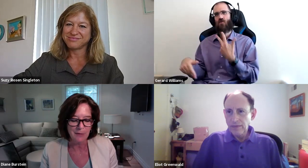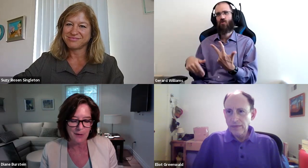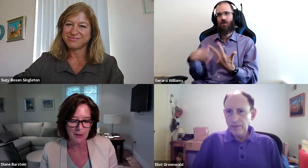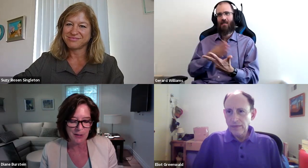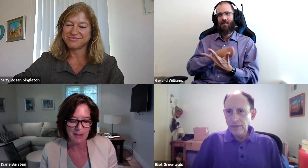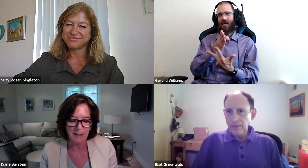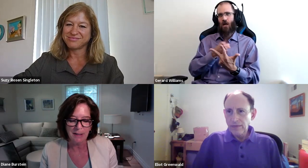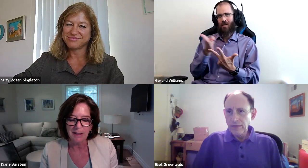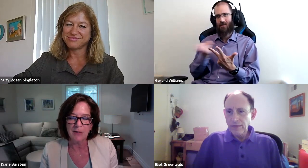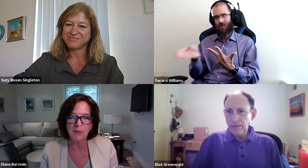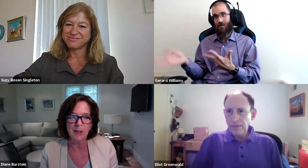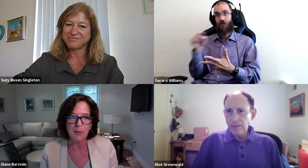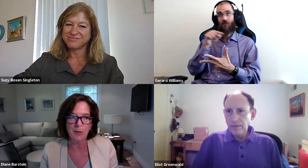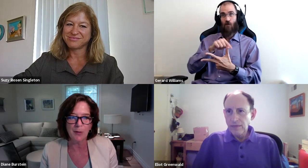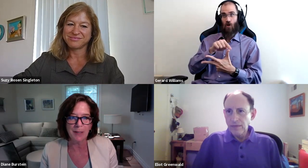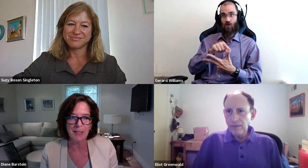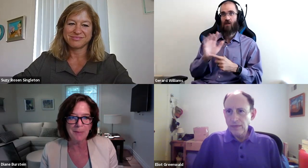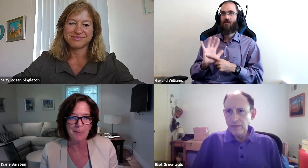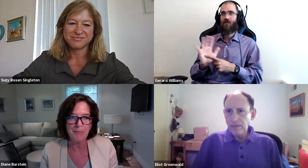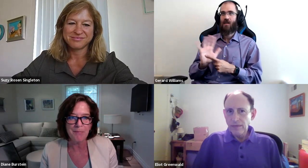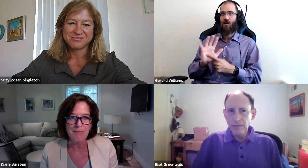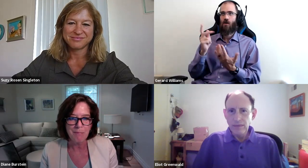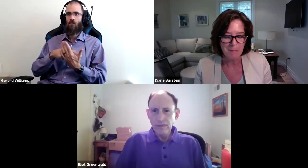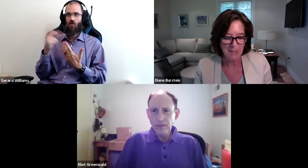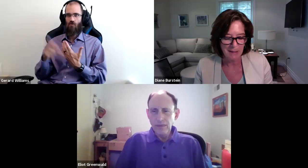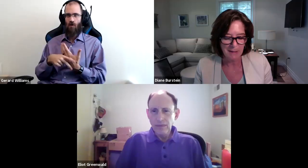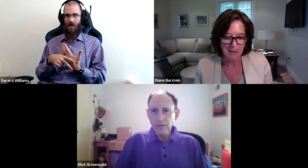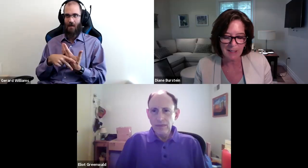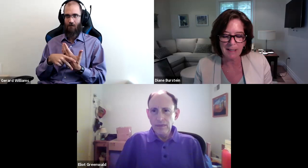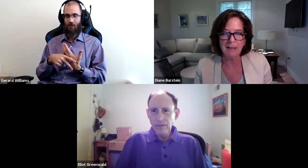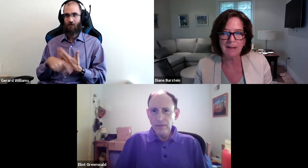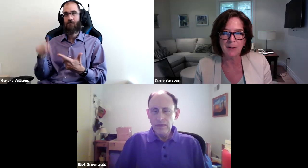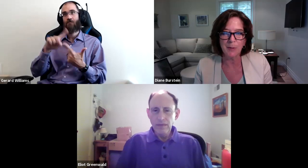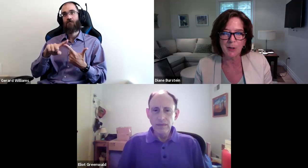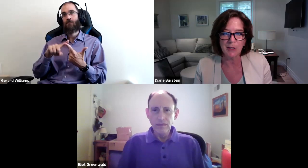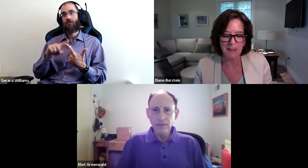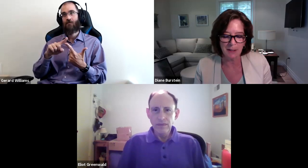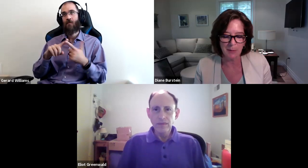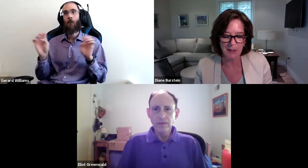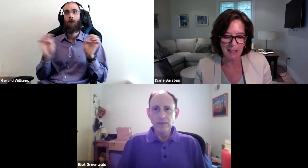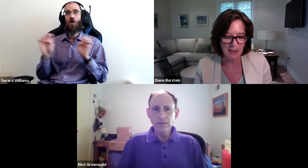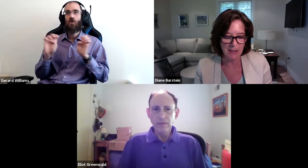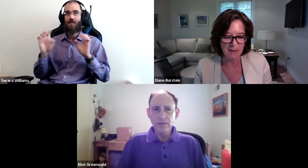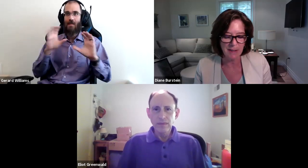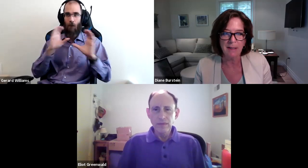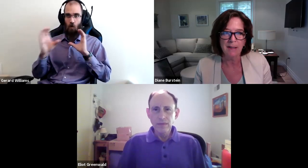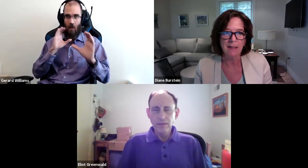The first is video programming. The second emergency communications.